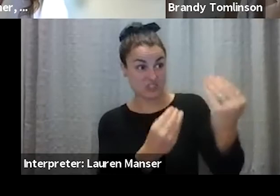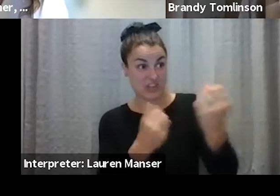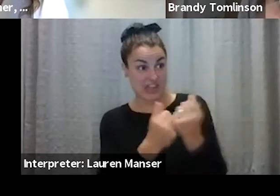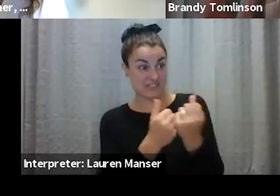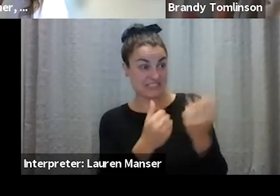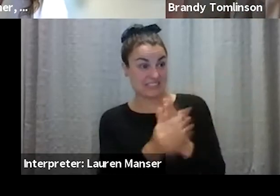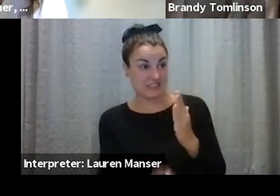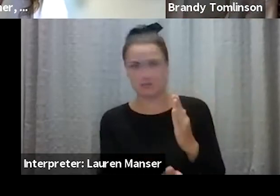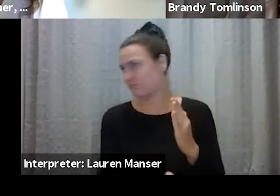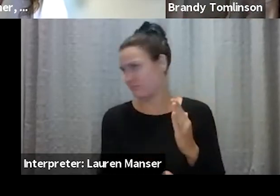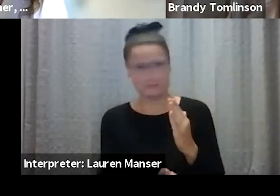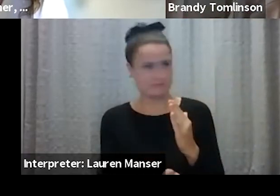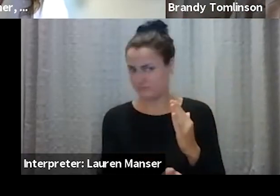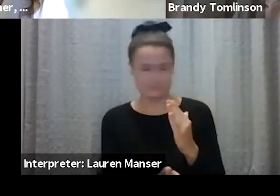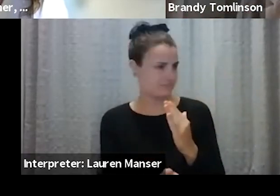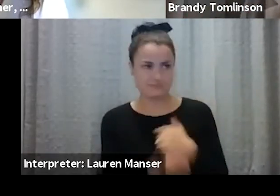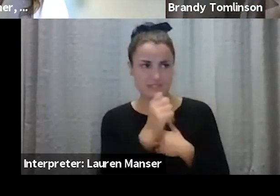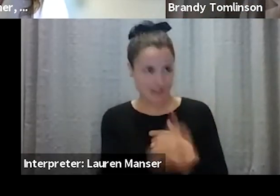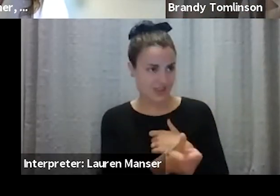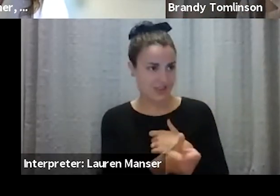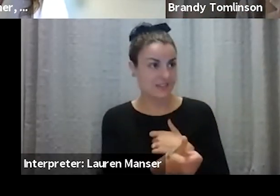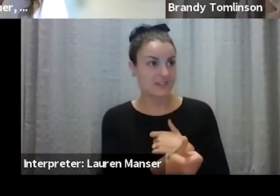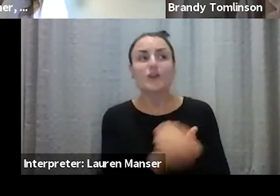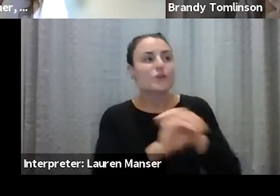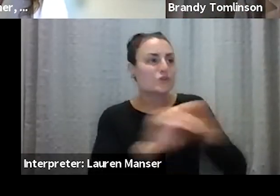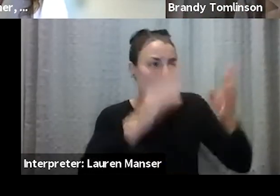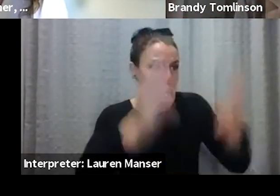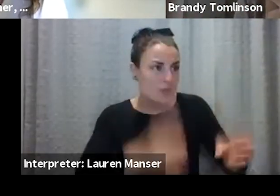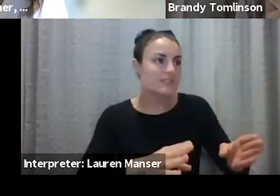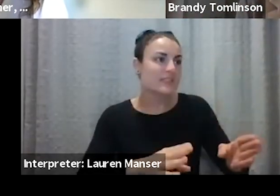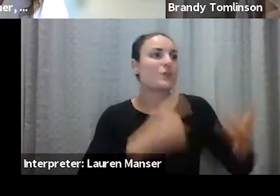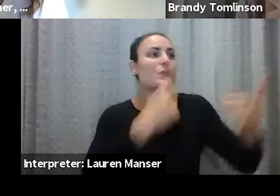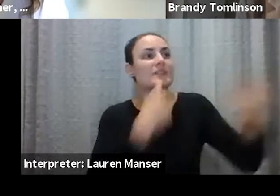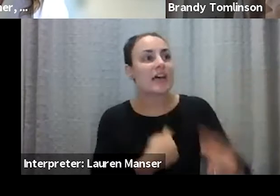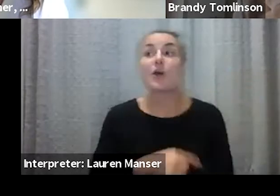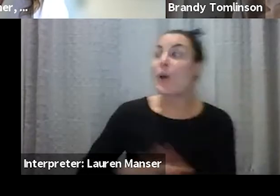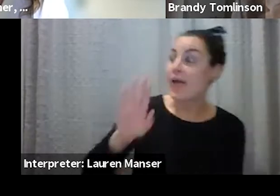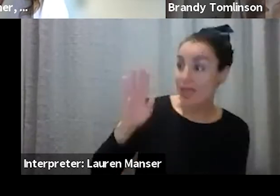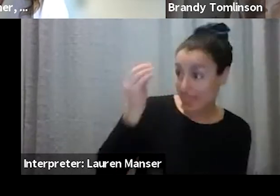hey, when you go to college, you need to let them know, and if... Colleges don't even need to seek you out